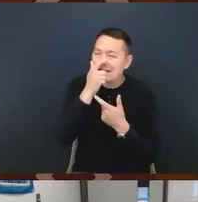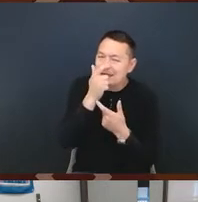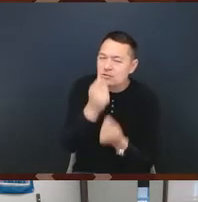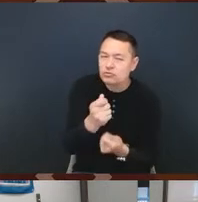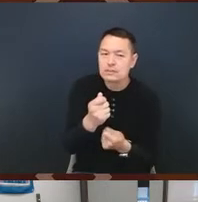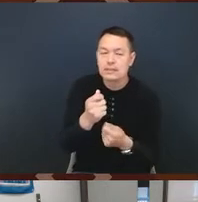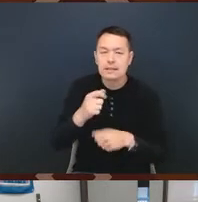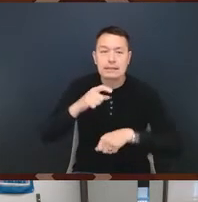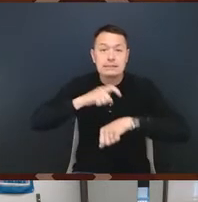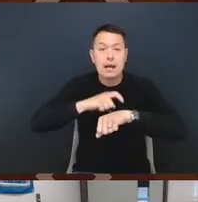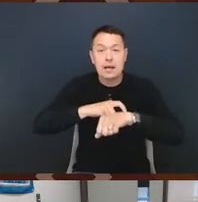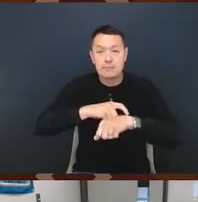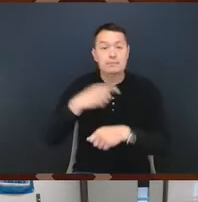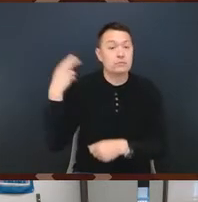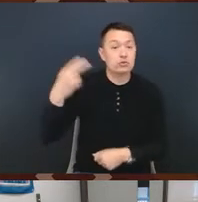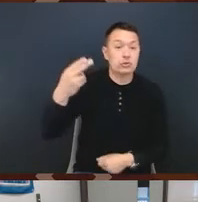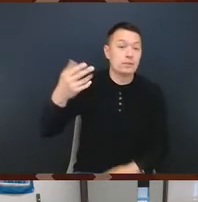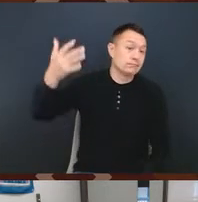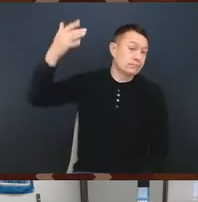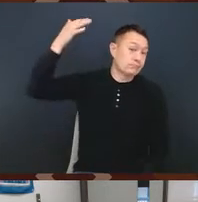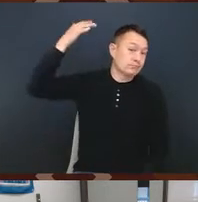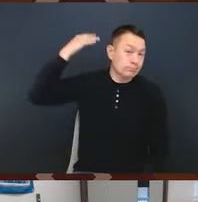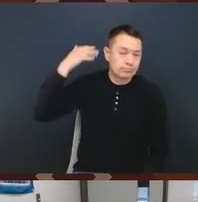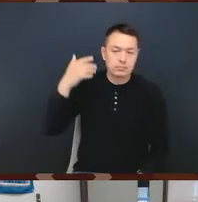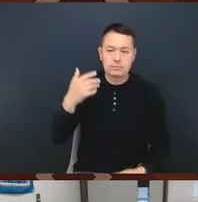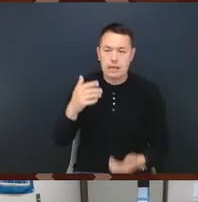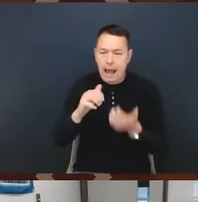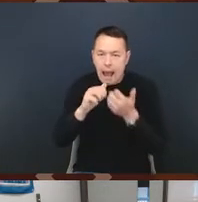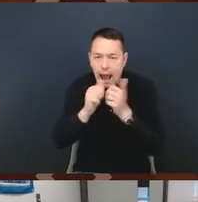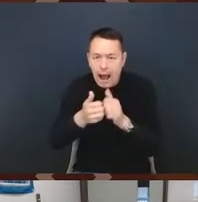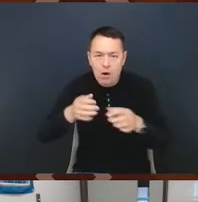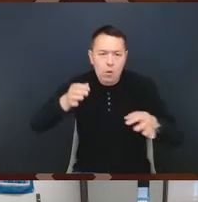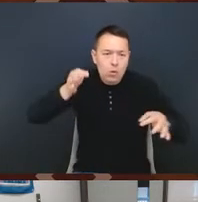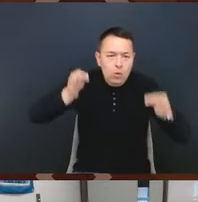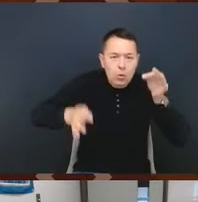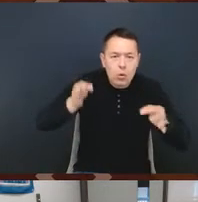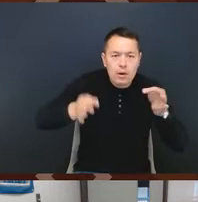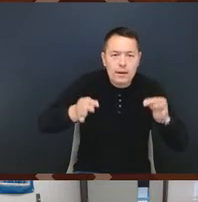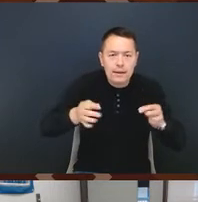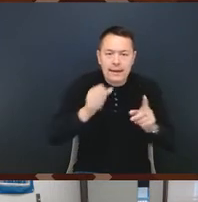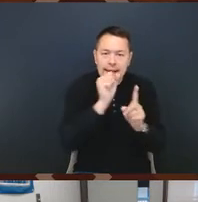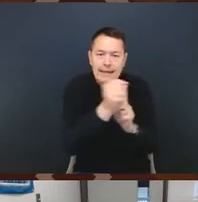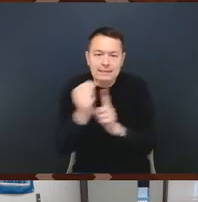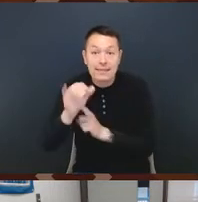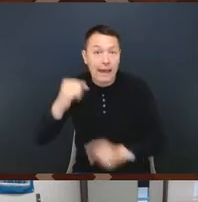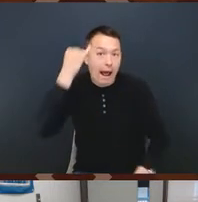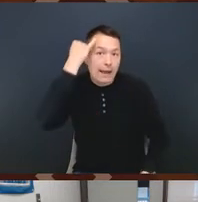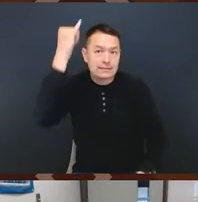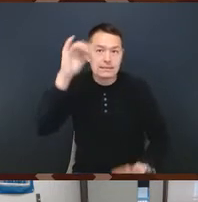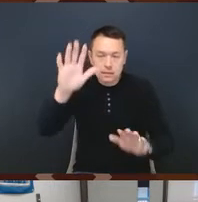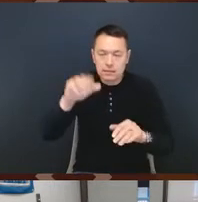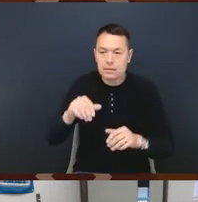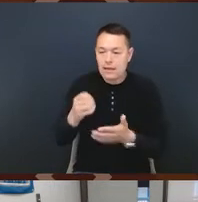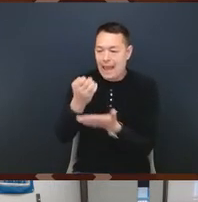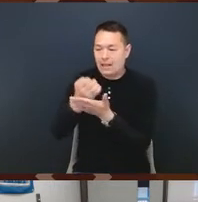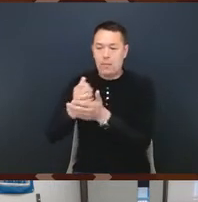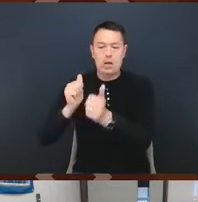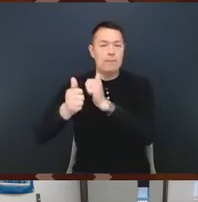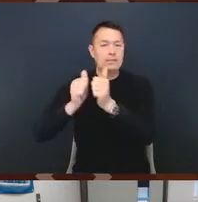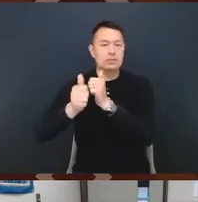when we think about these kinds of cases where right. That that idea of economic competition. Right. Which which,